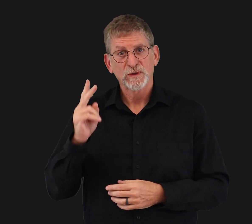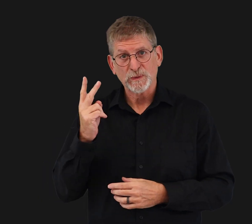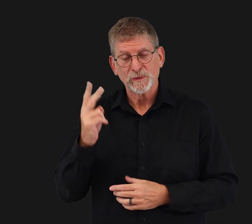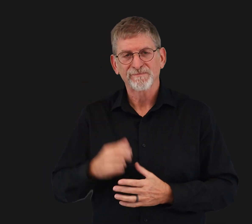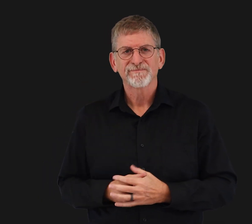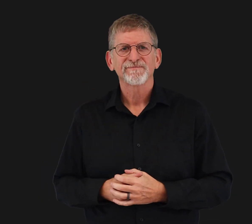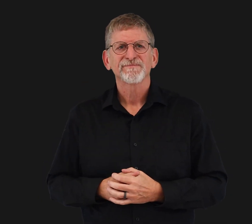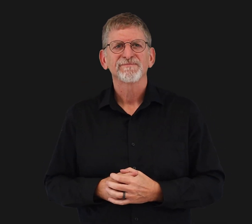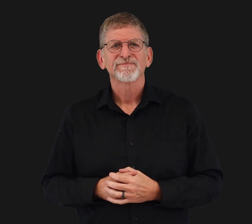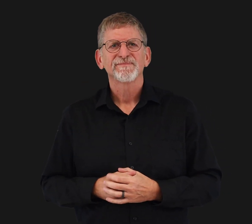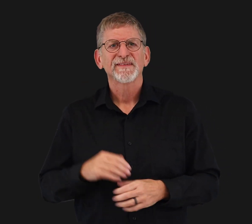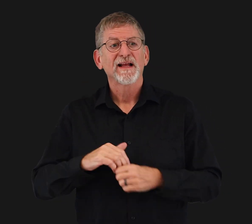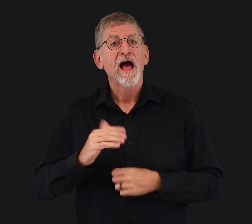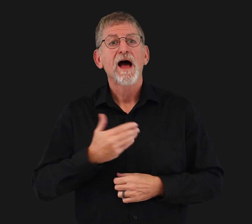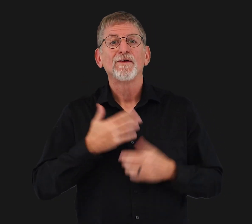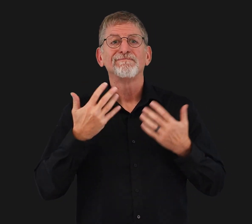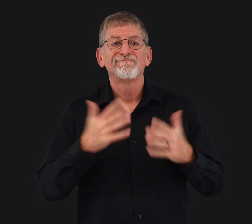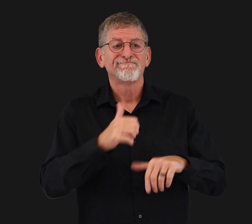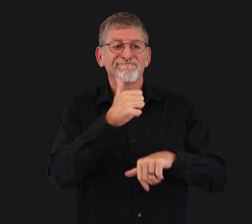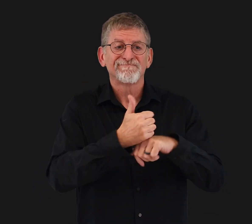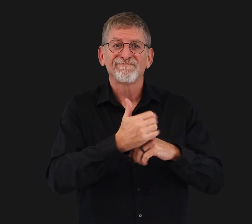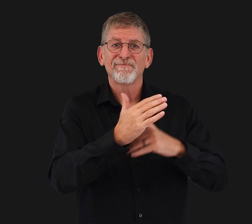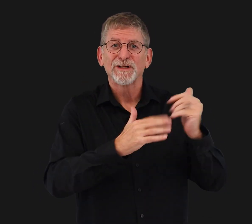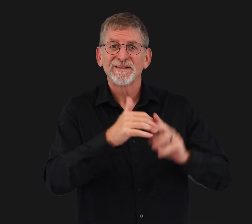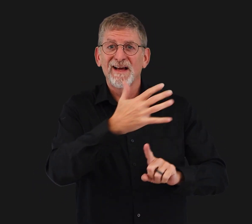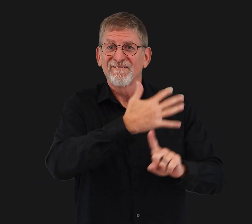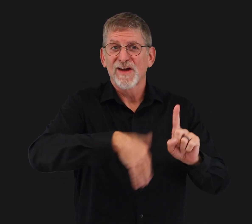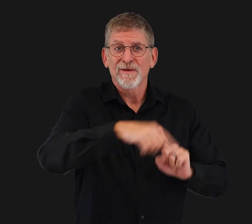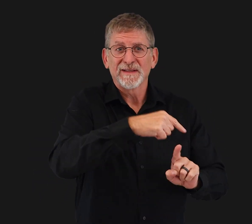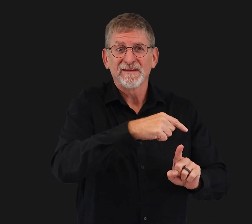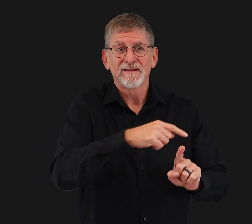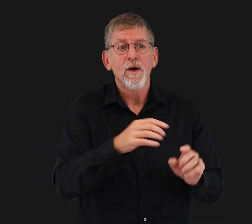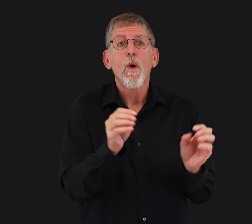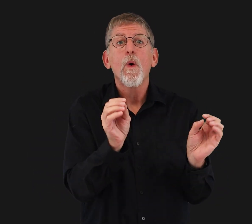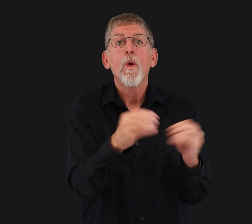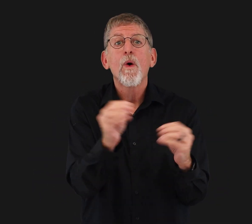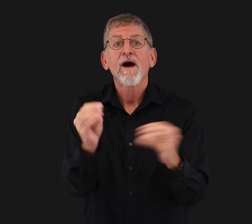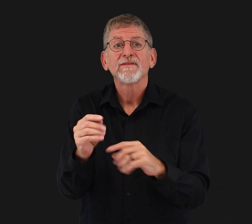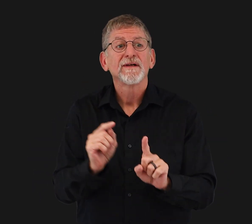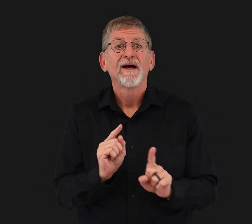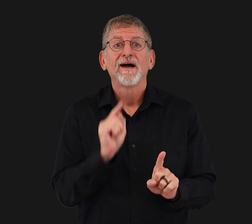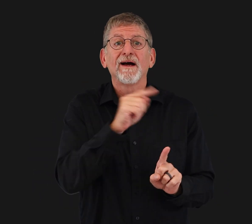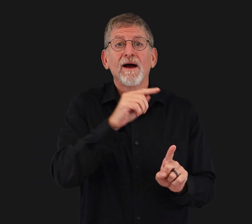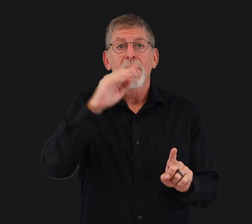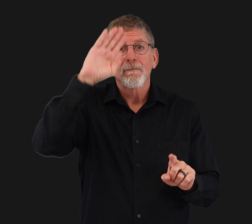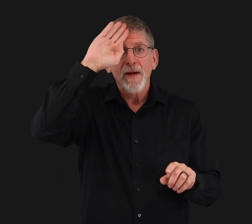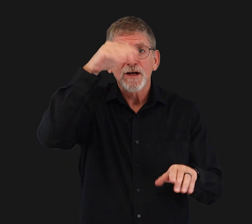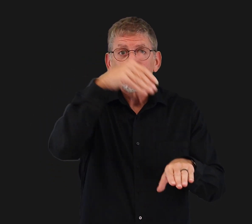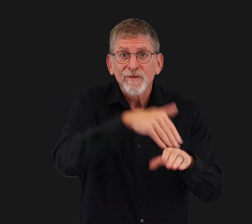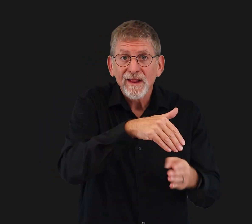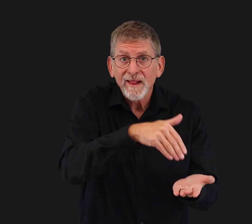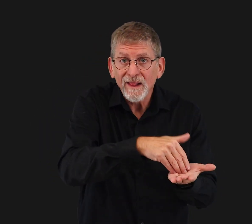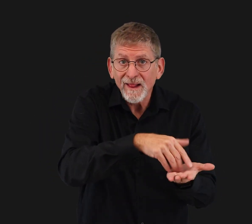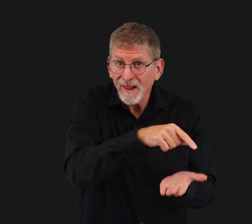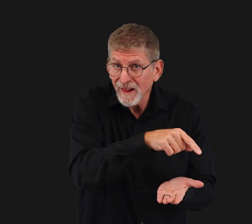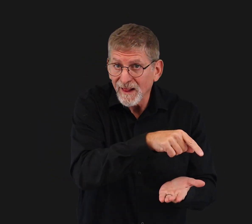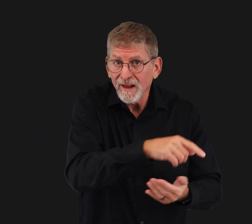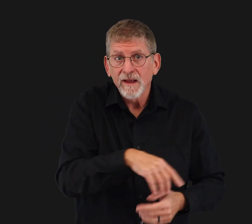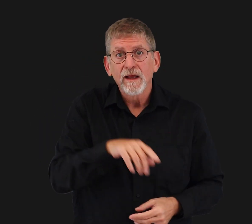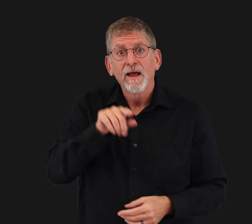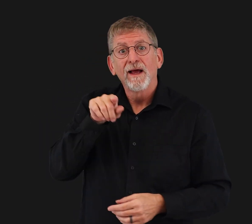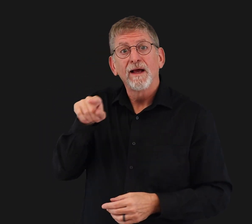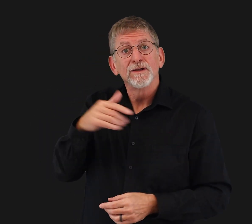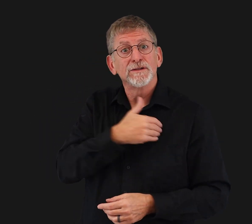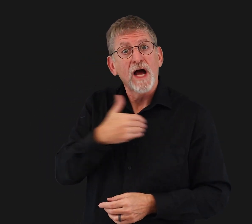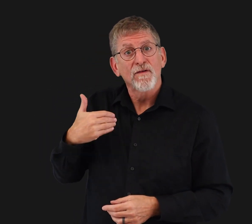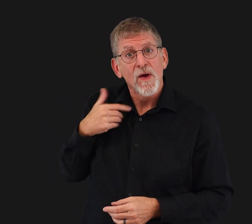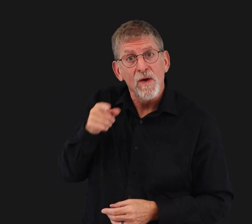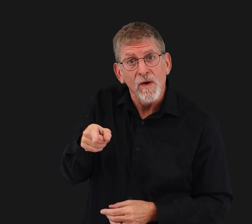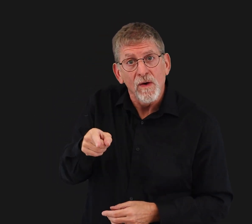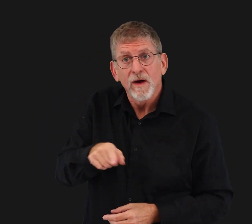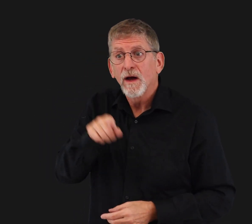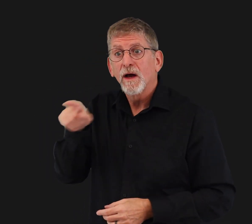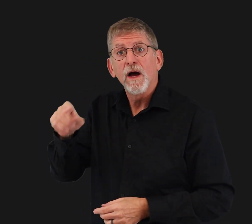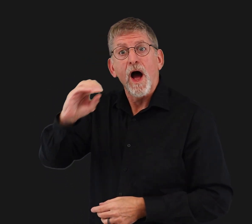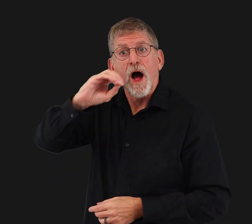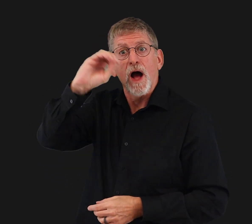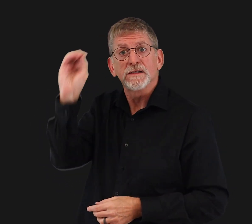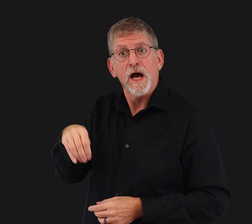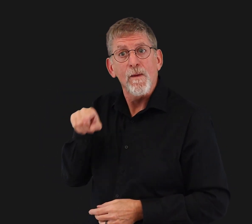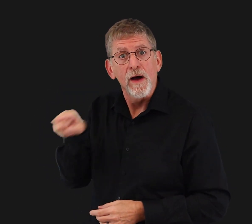• In our built environments, in offices in Montreal, Toronto and Ottawa,